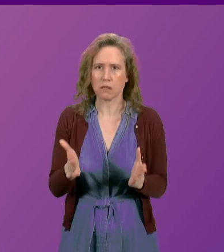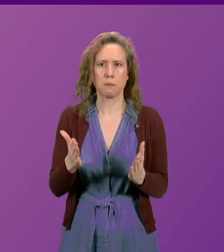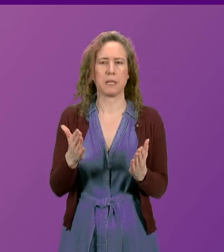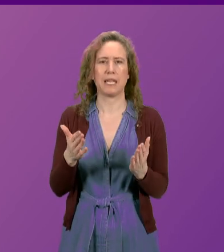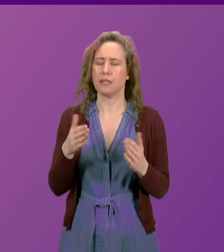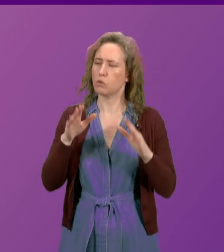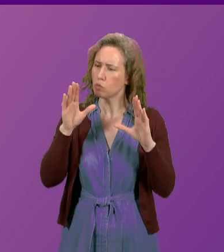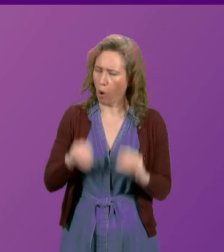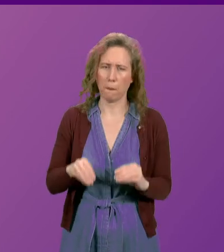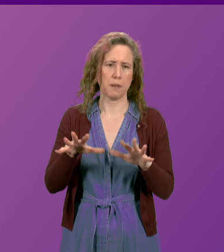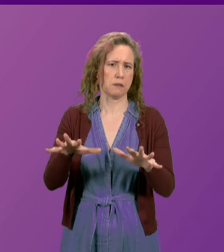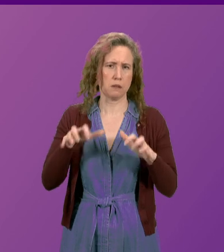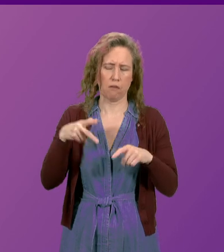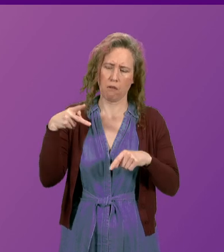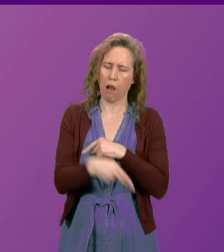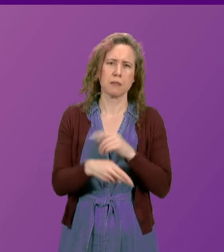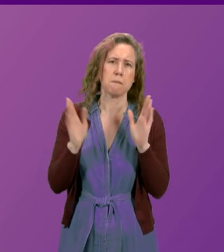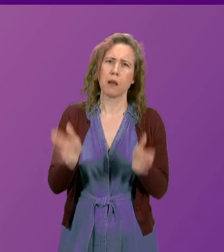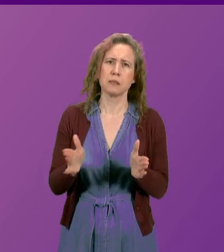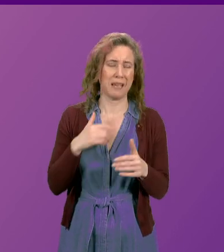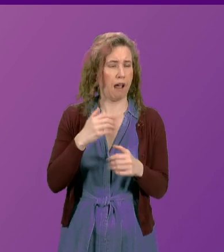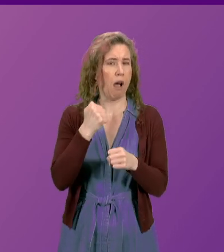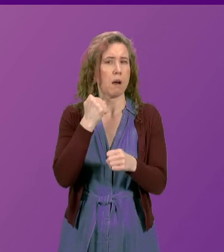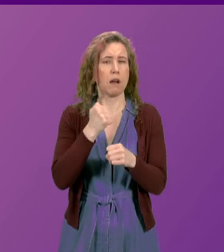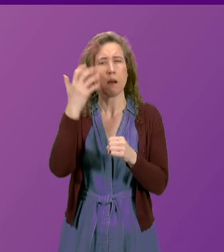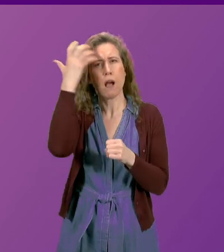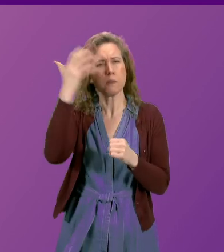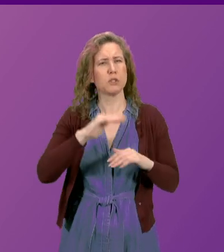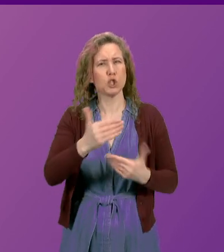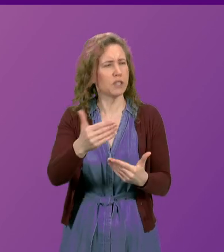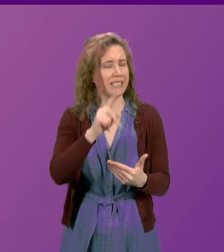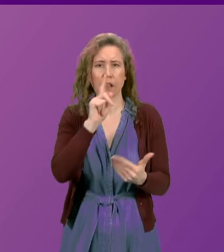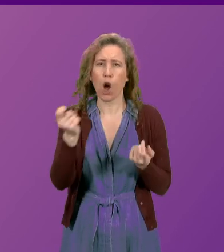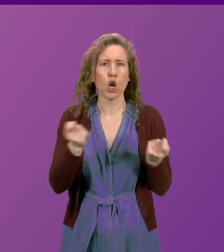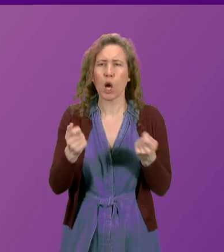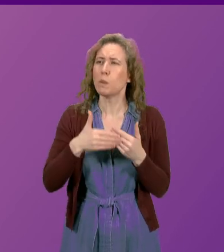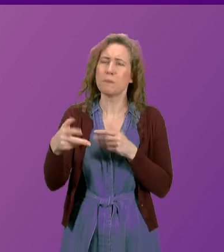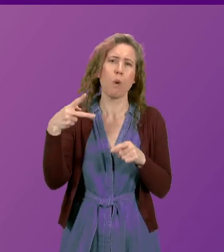end to austerity. Our public services cannot cope with any more austerity and,